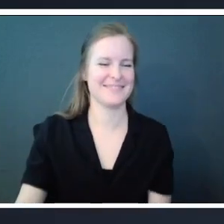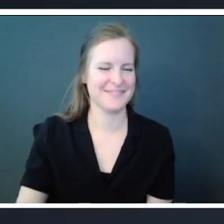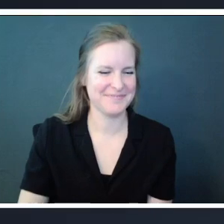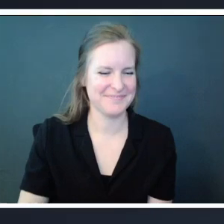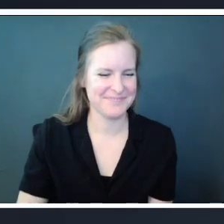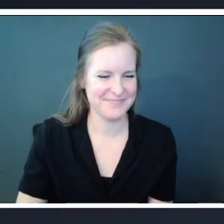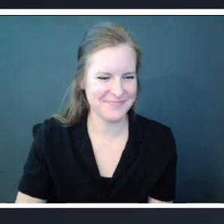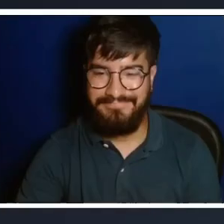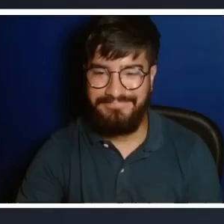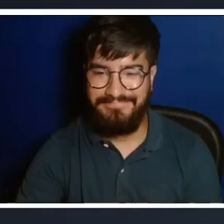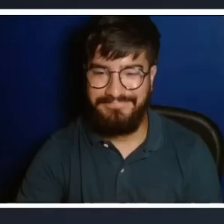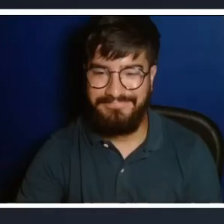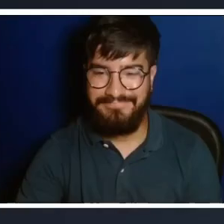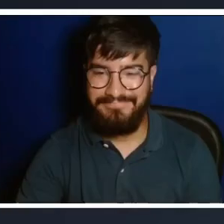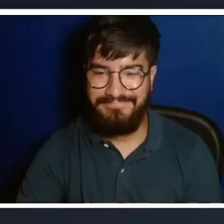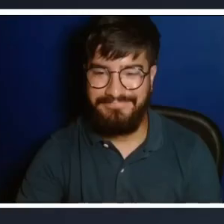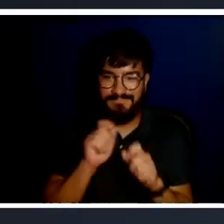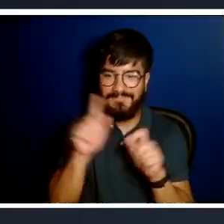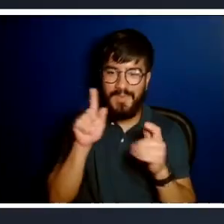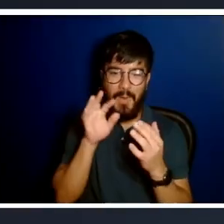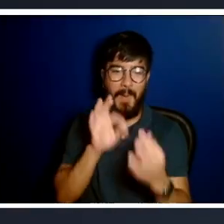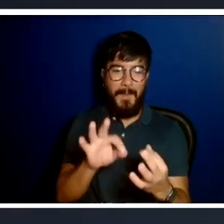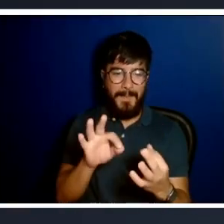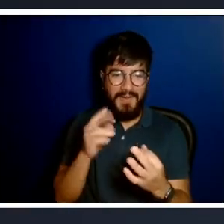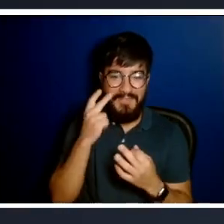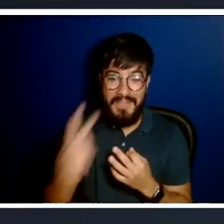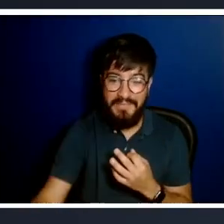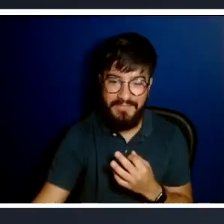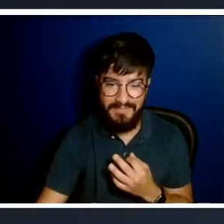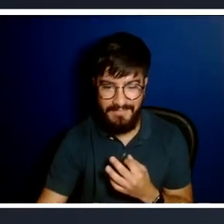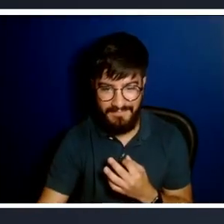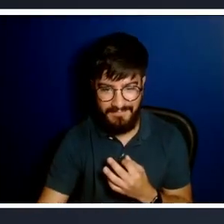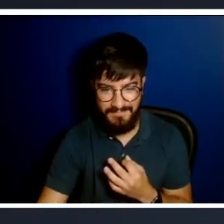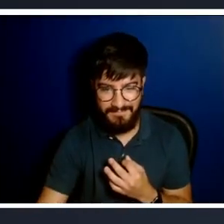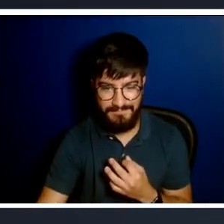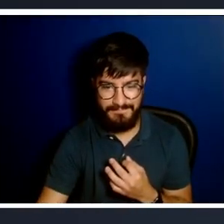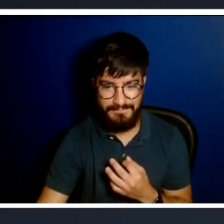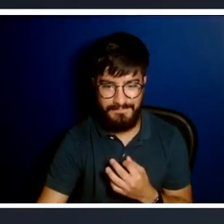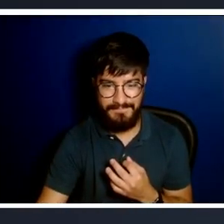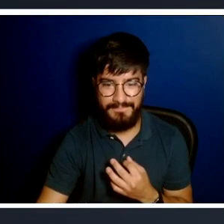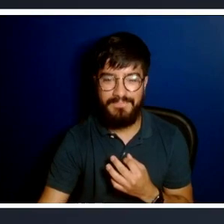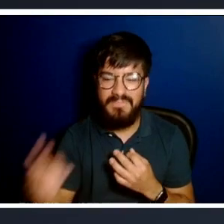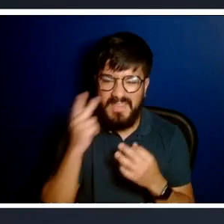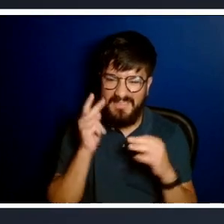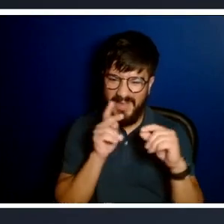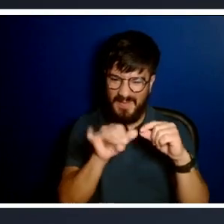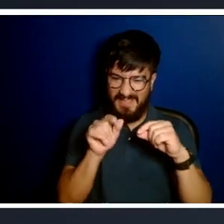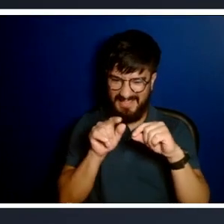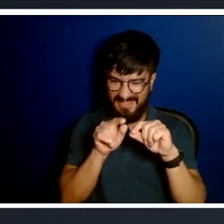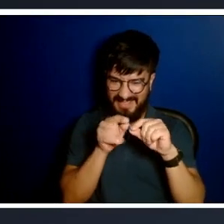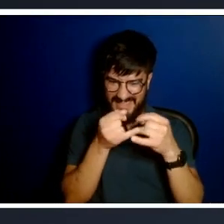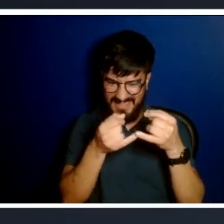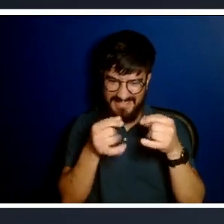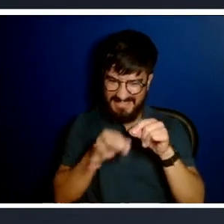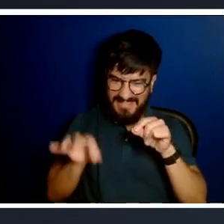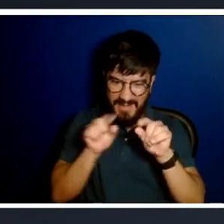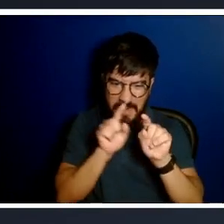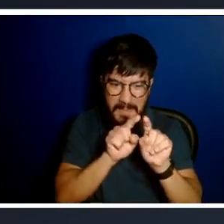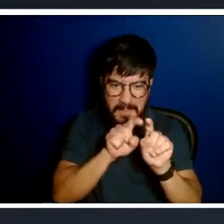So, if we look at those or those scale. That is like armor for this lizard. So,